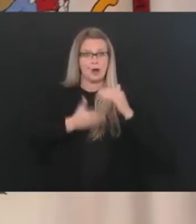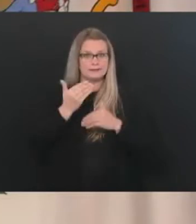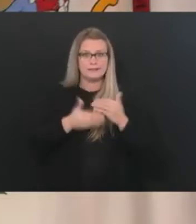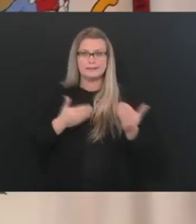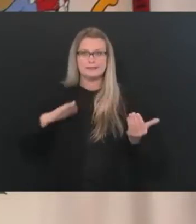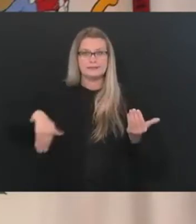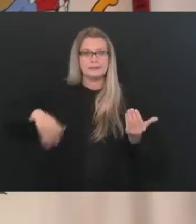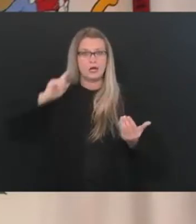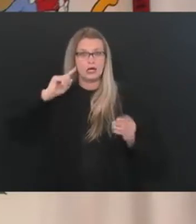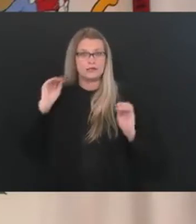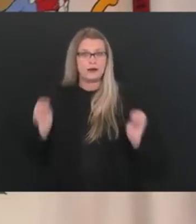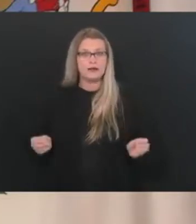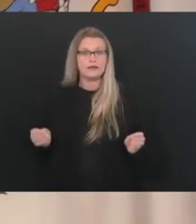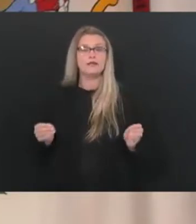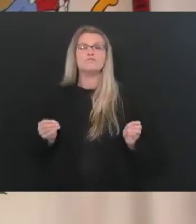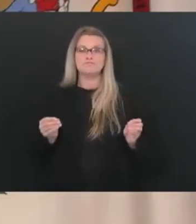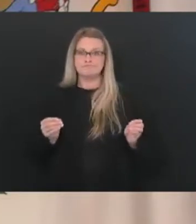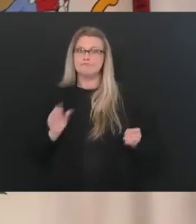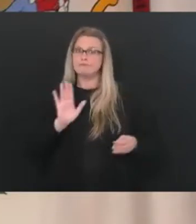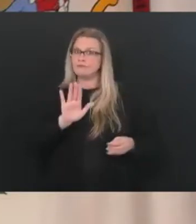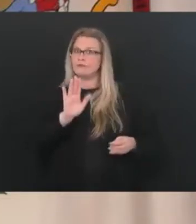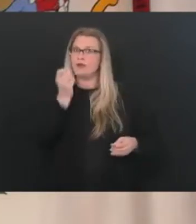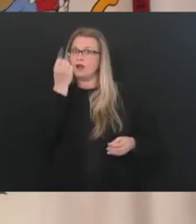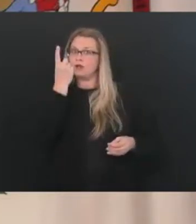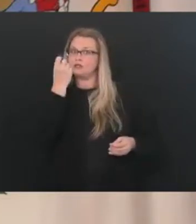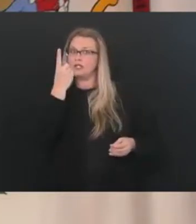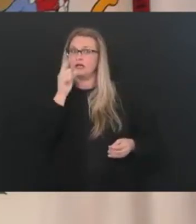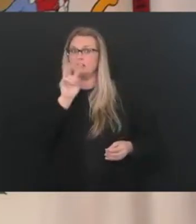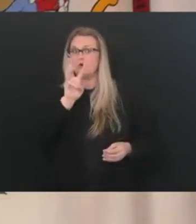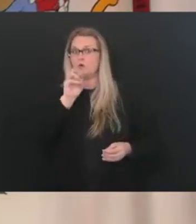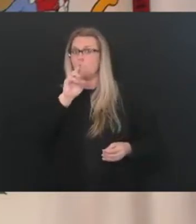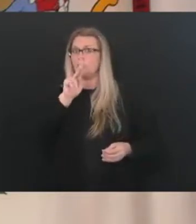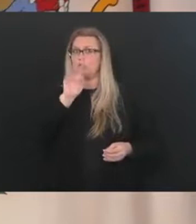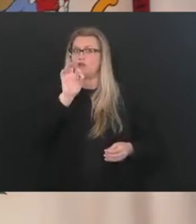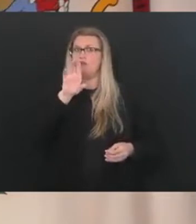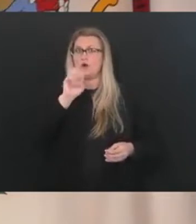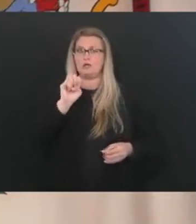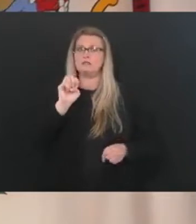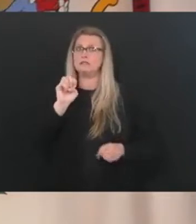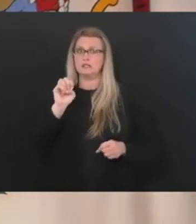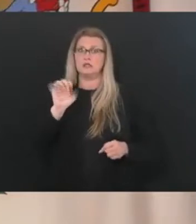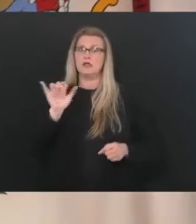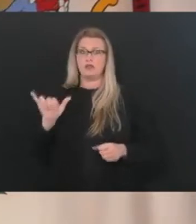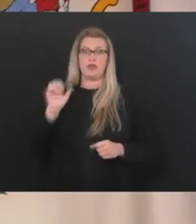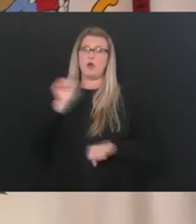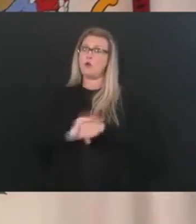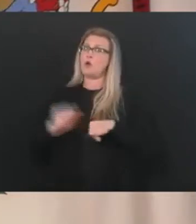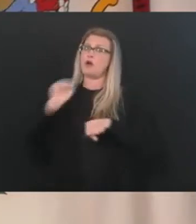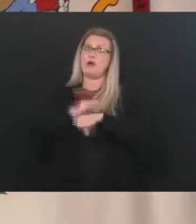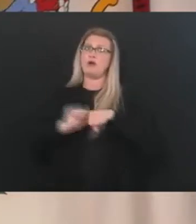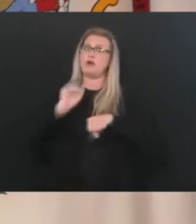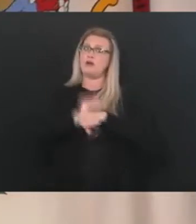UNEMPLOYMENT CLAIMS TO BE PROCESSED.